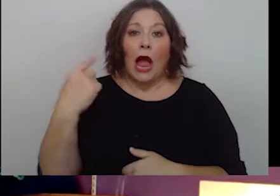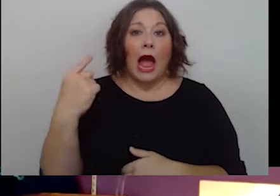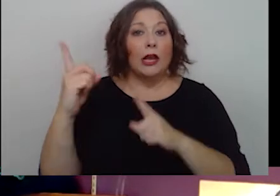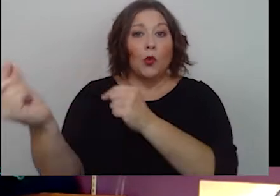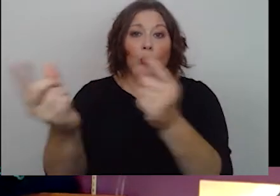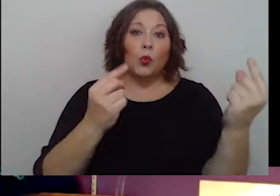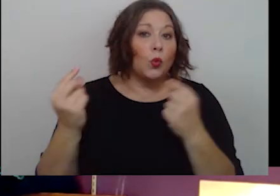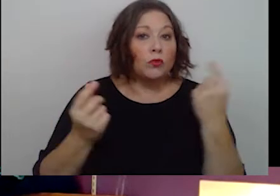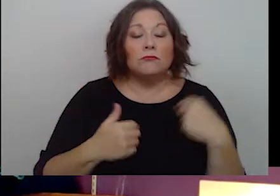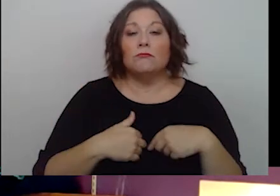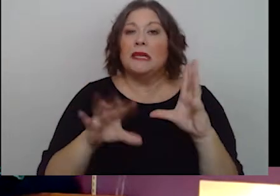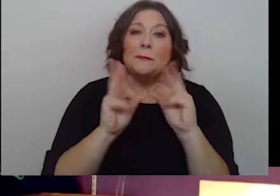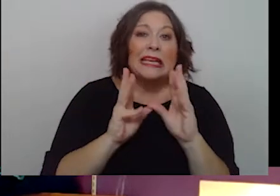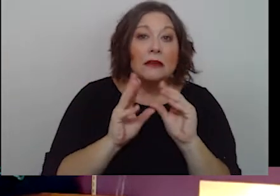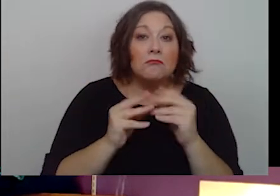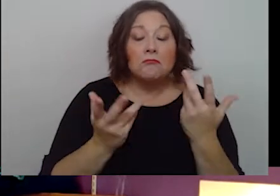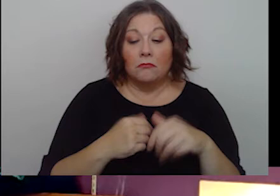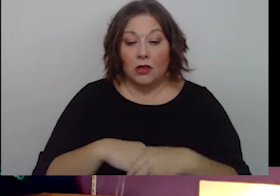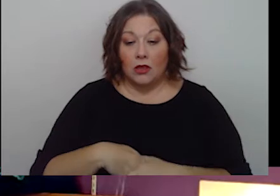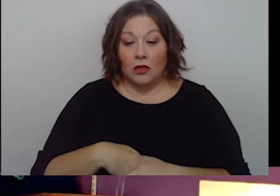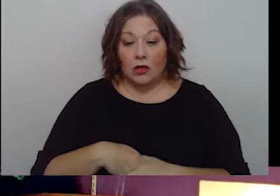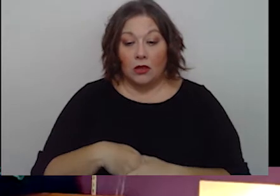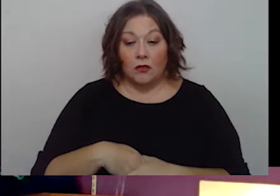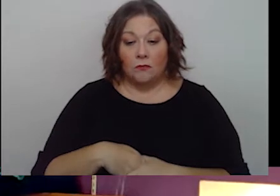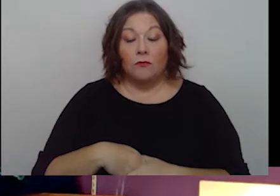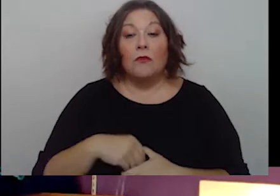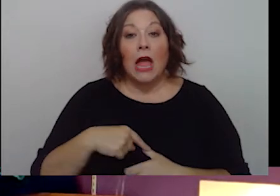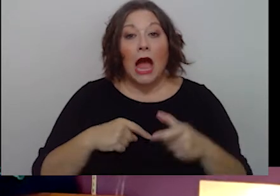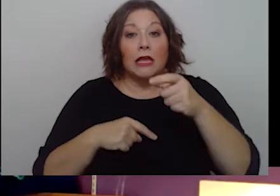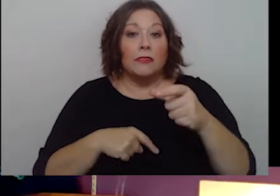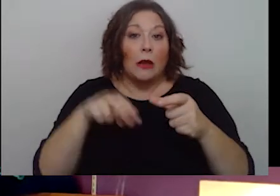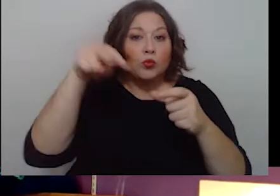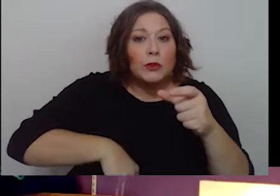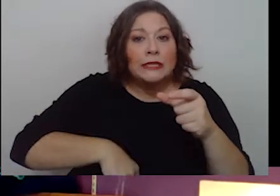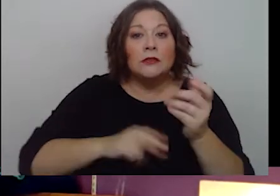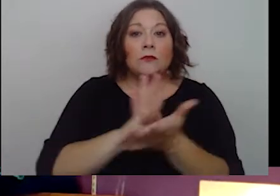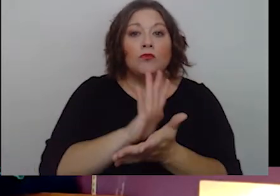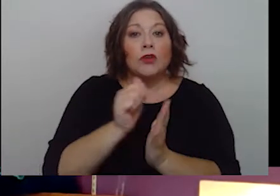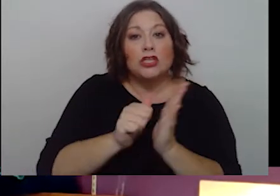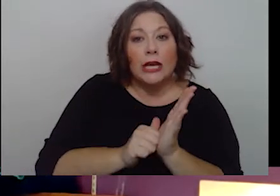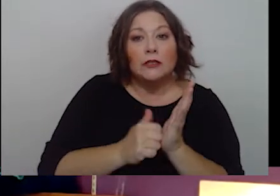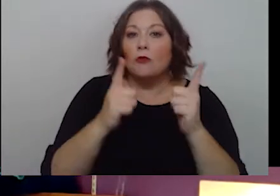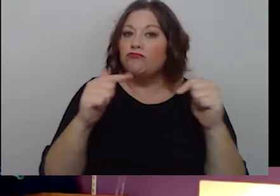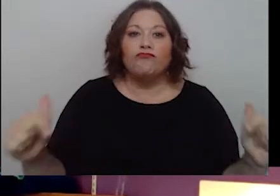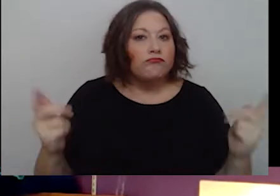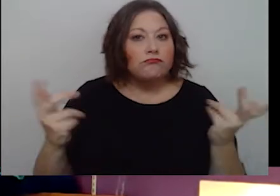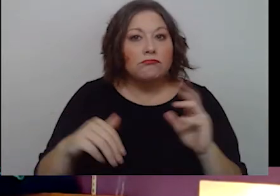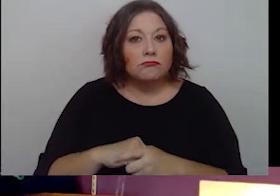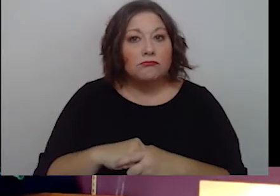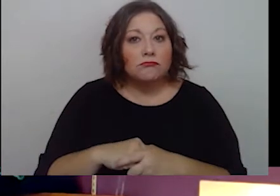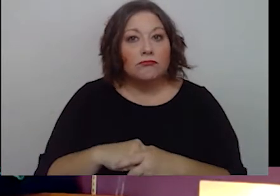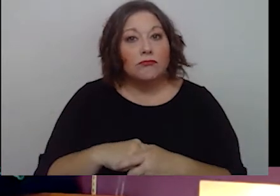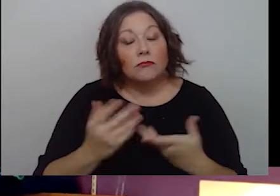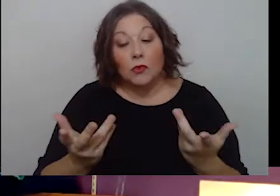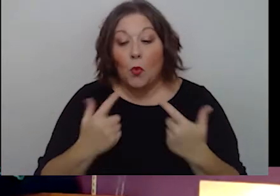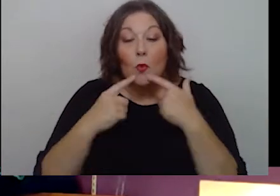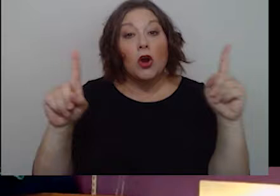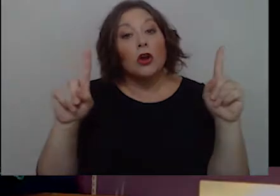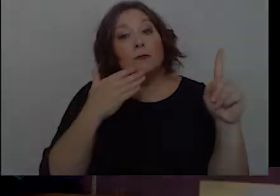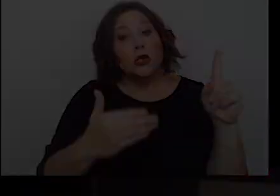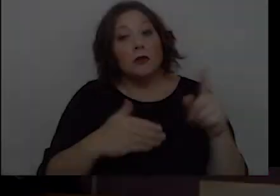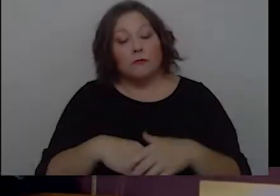to a meeting and pull it out I can then read the agenda whatever, you know, and it works pretty good.